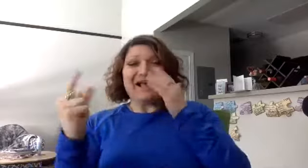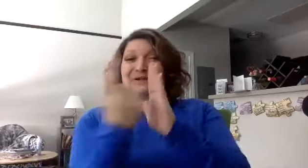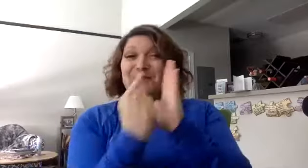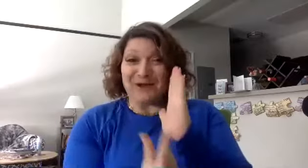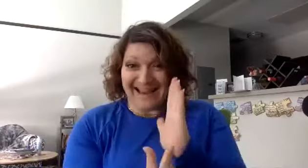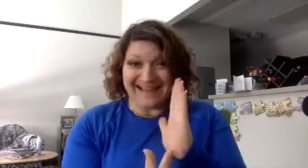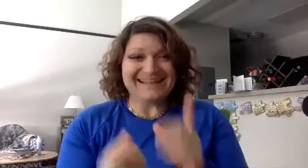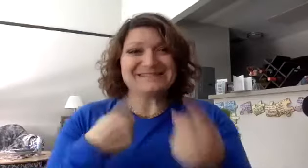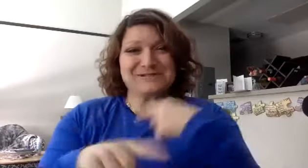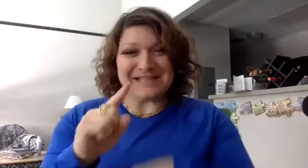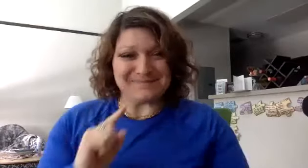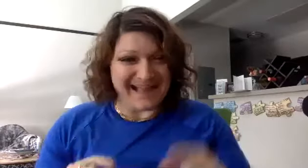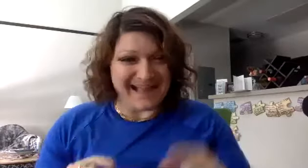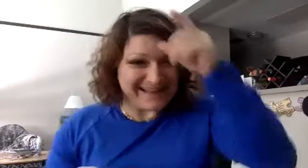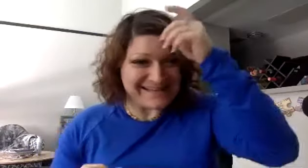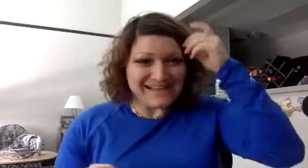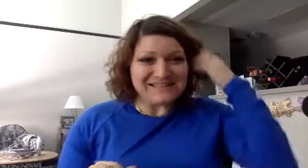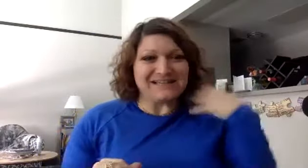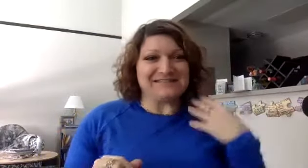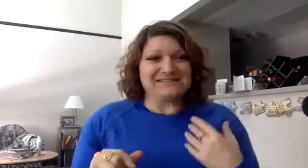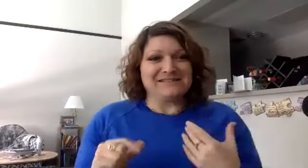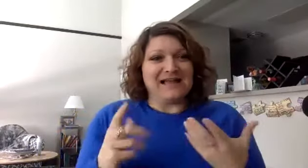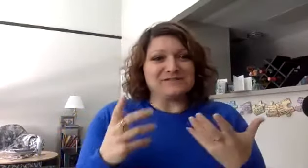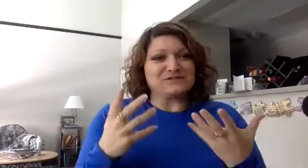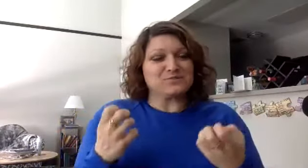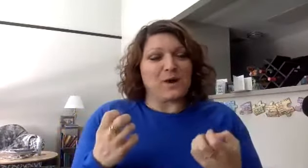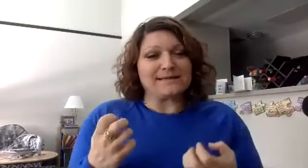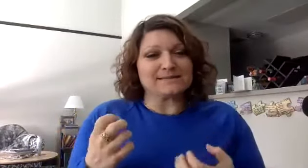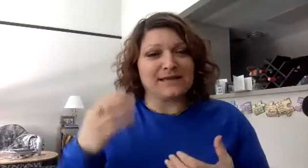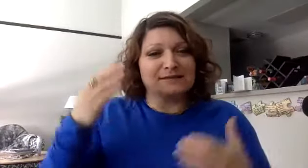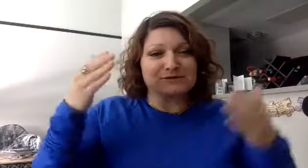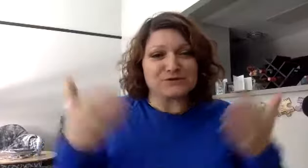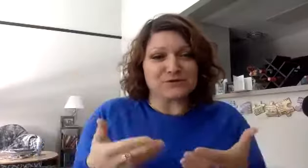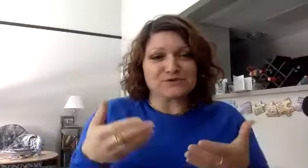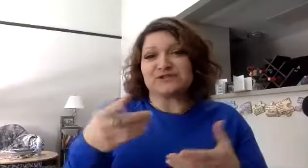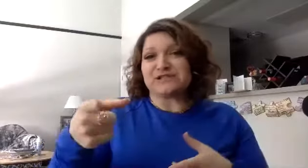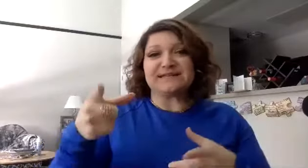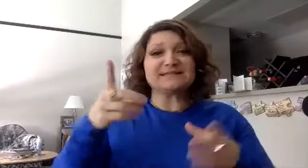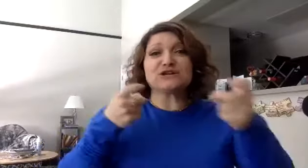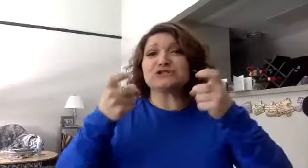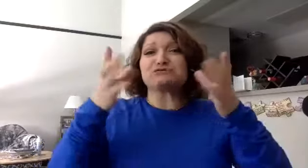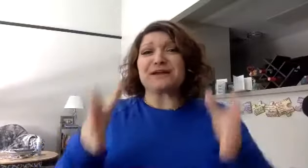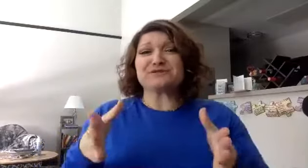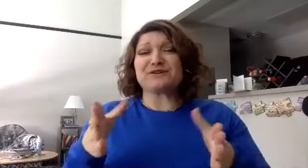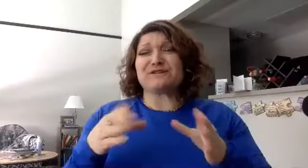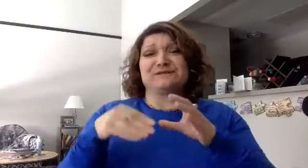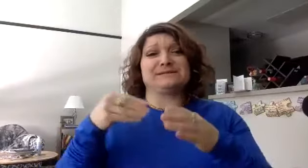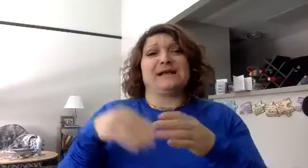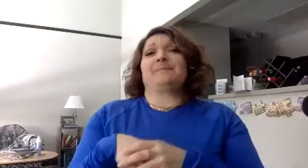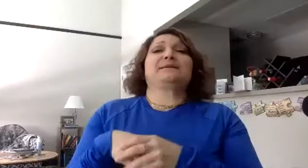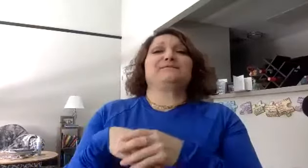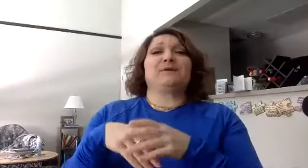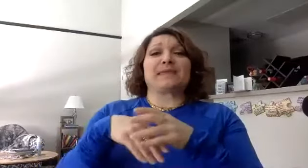Gloria is just her name and i just wanted to introduce you to the director i mean from the